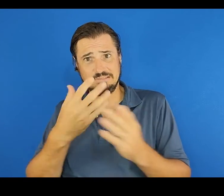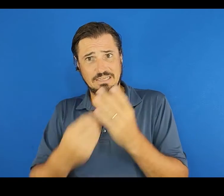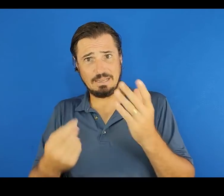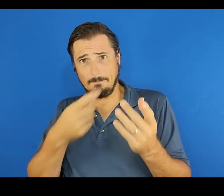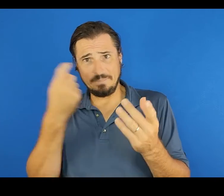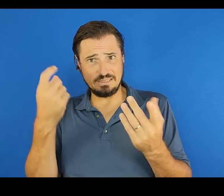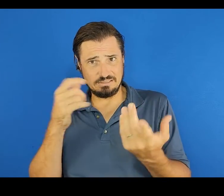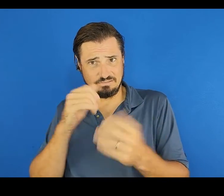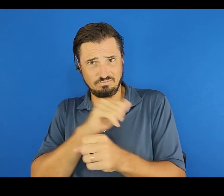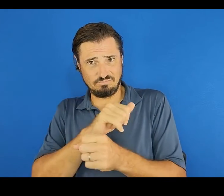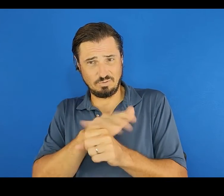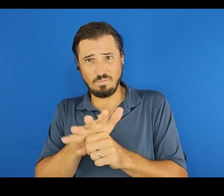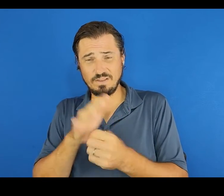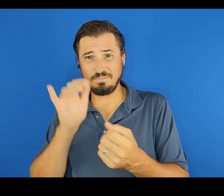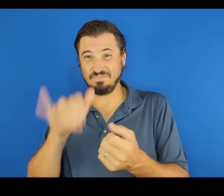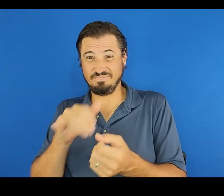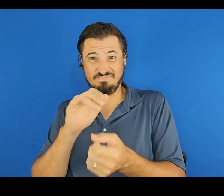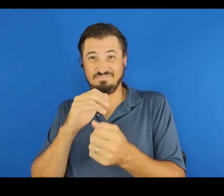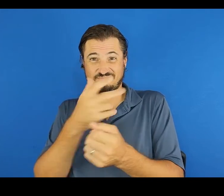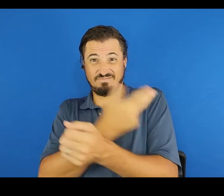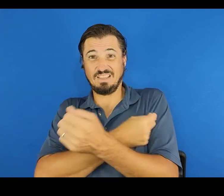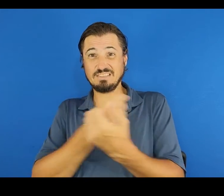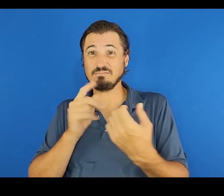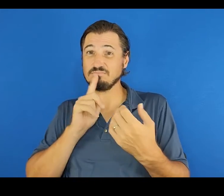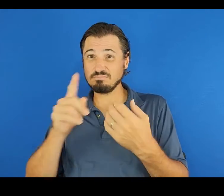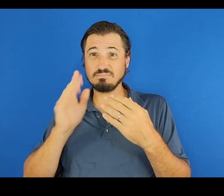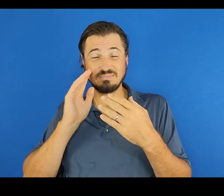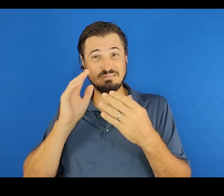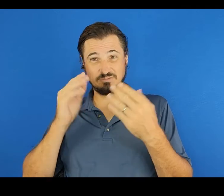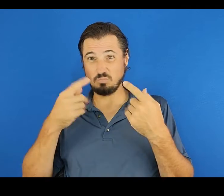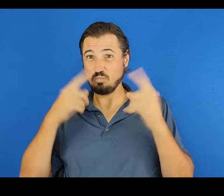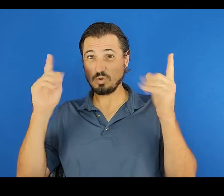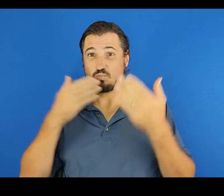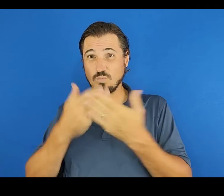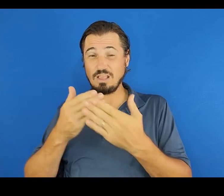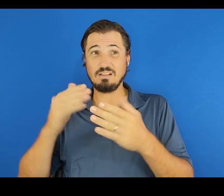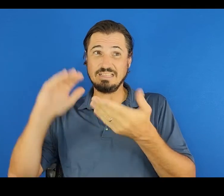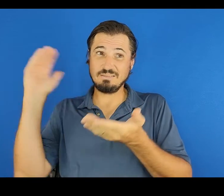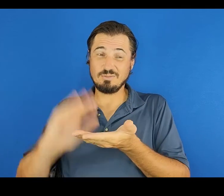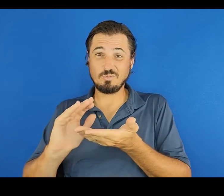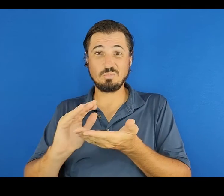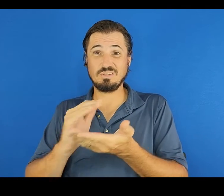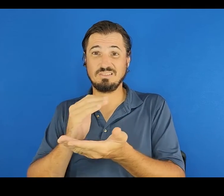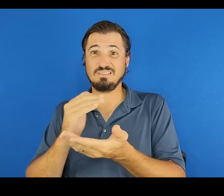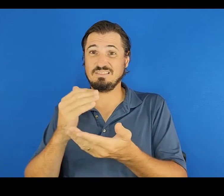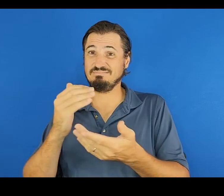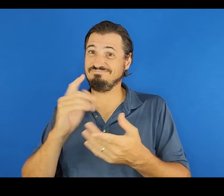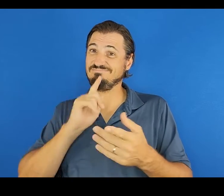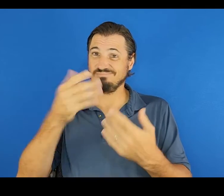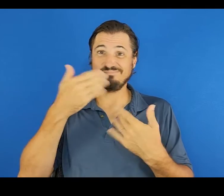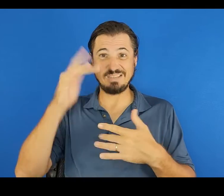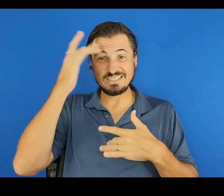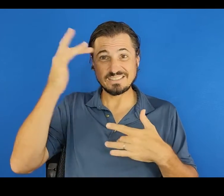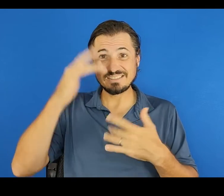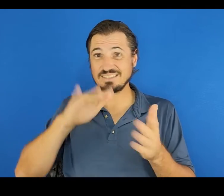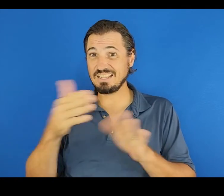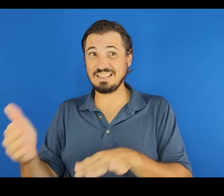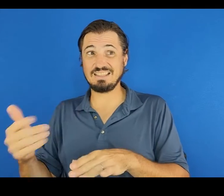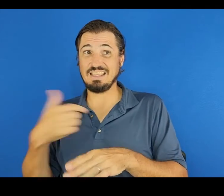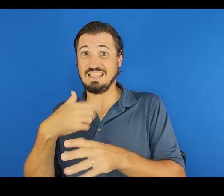The vaccines are highly effective at reducing severe illness and death. I got mine as soon as First Responders were eligible last December.